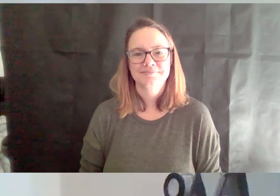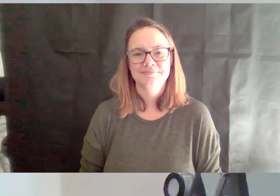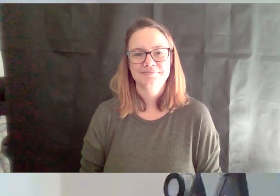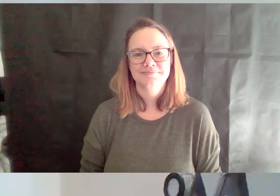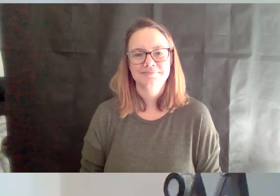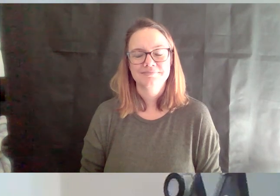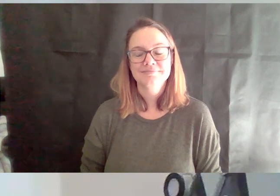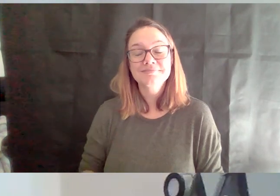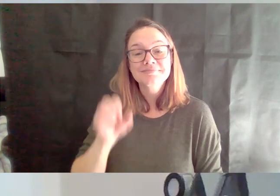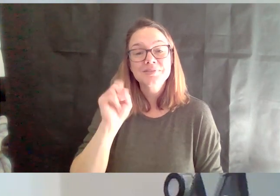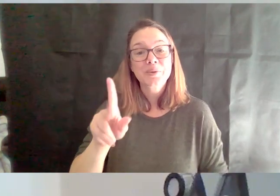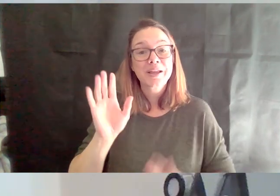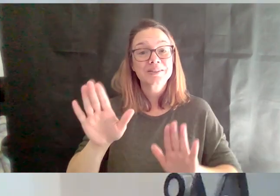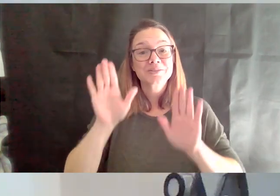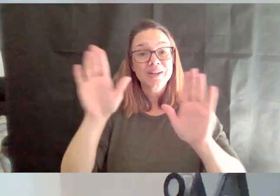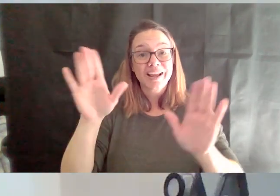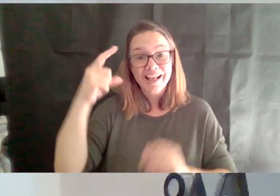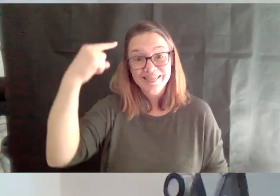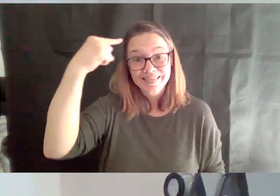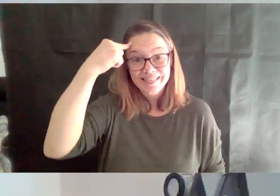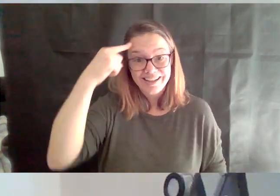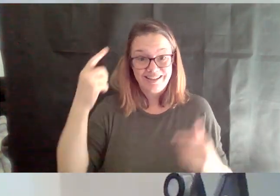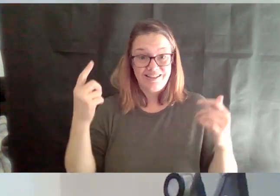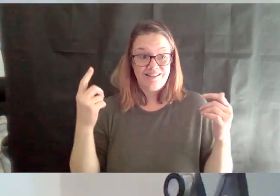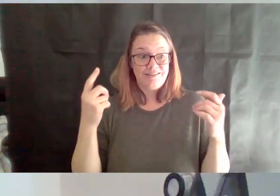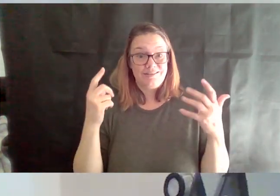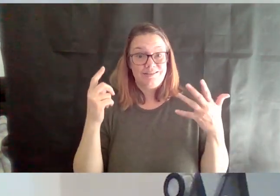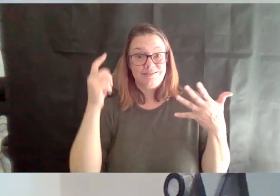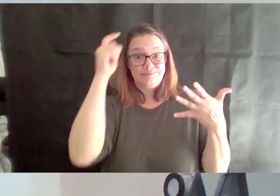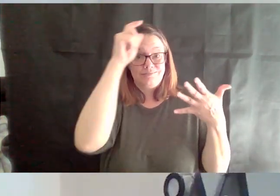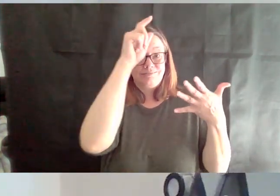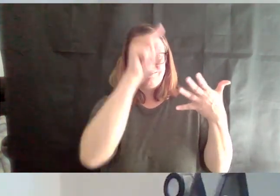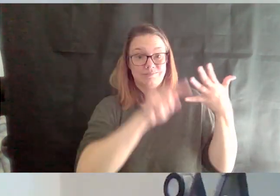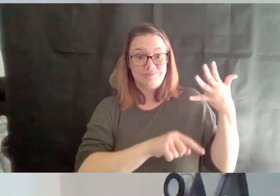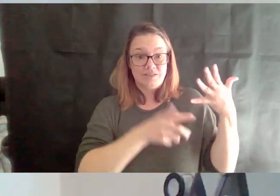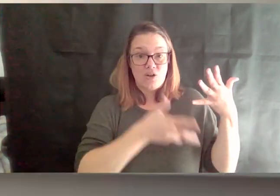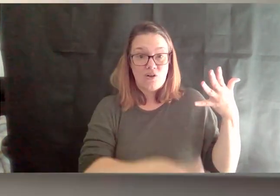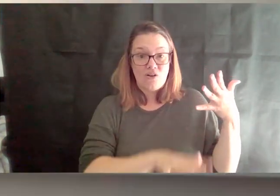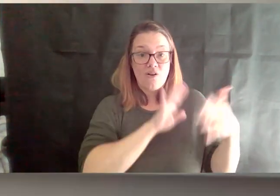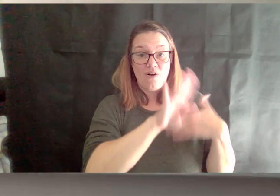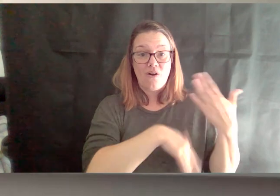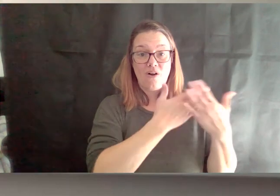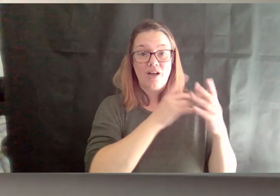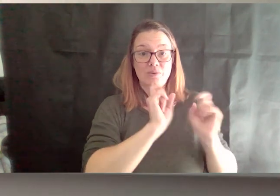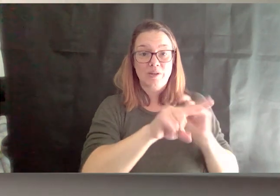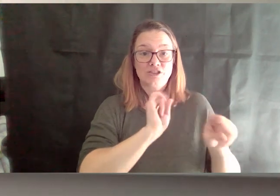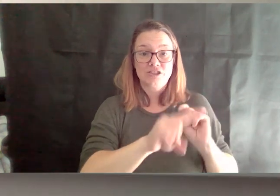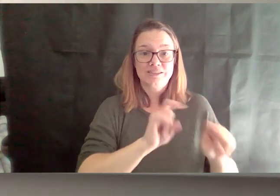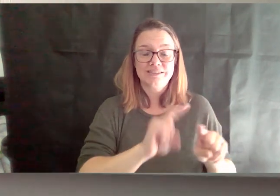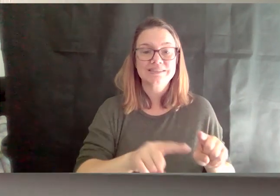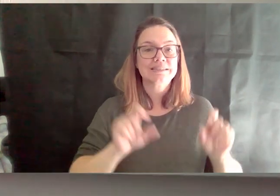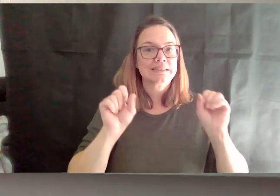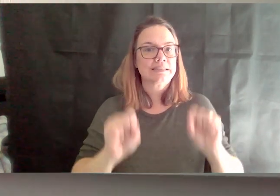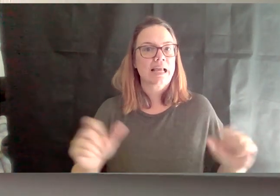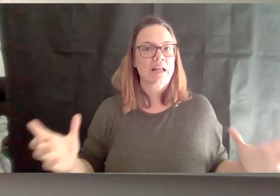OK, great. Well, thank you. I think that's all the questions that we have. So I think we can go ahead and wrap up.